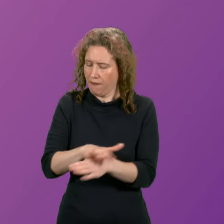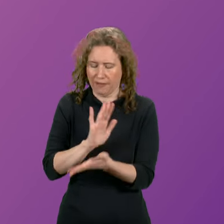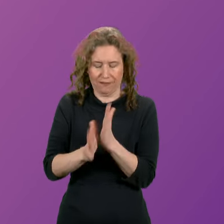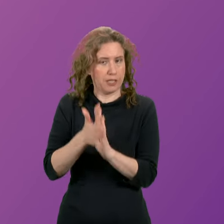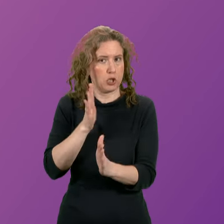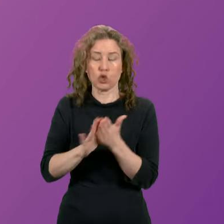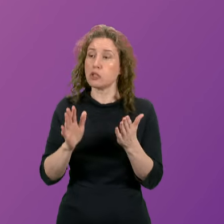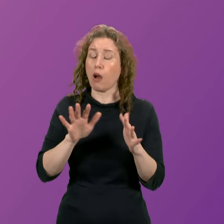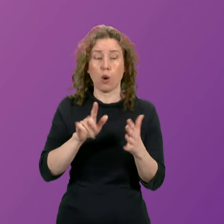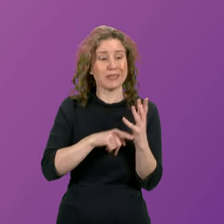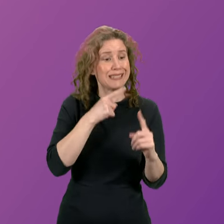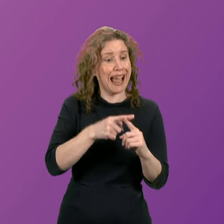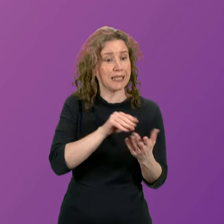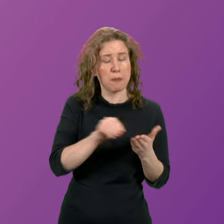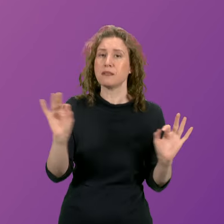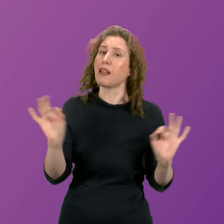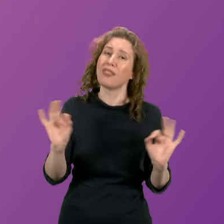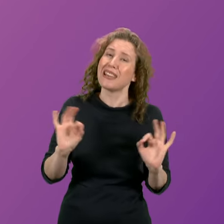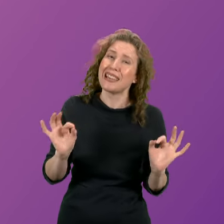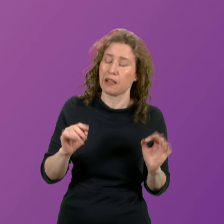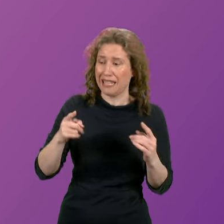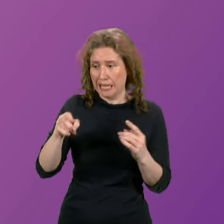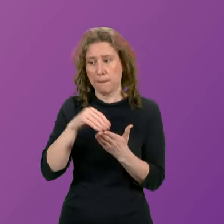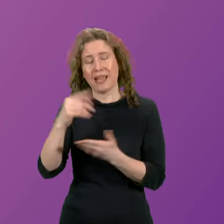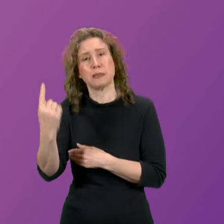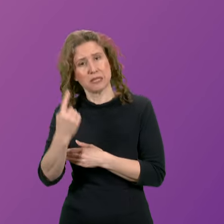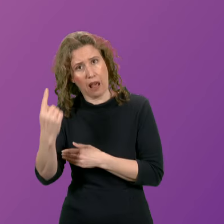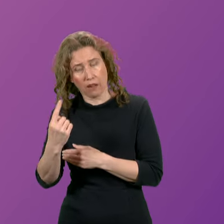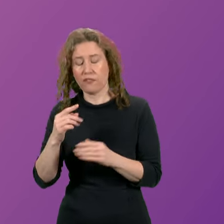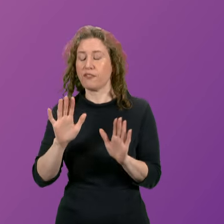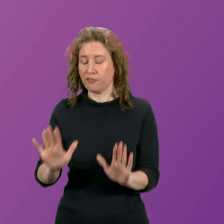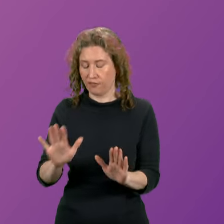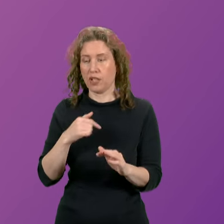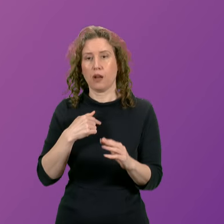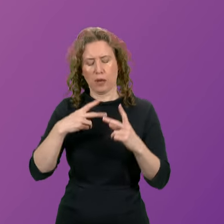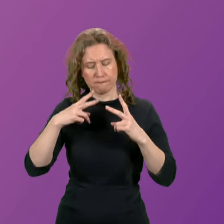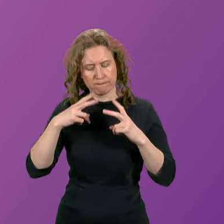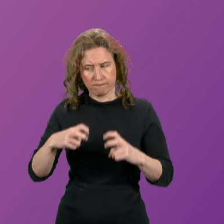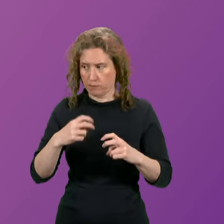cost to the public purse. As a consequence of the issues that have been raised here